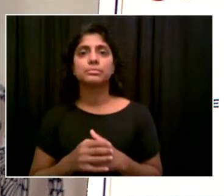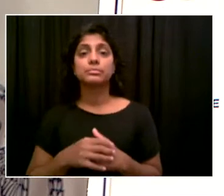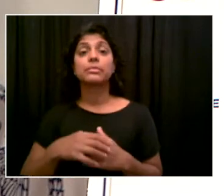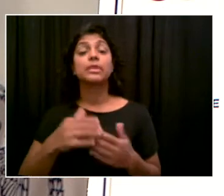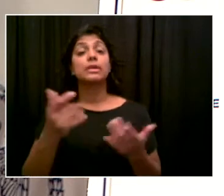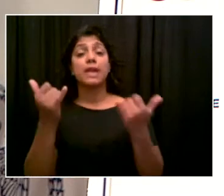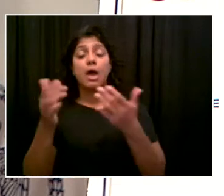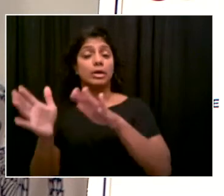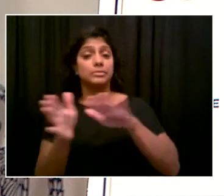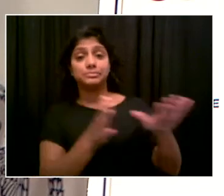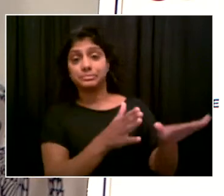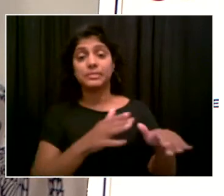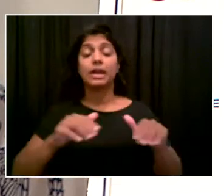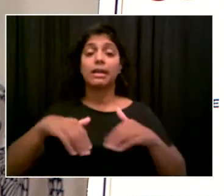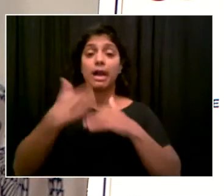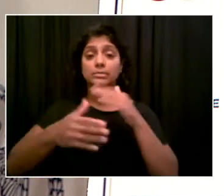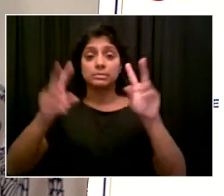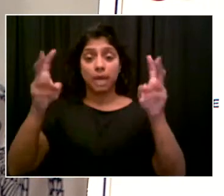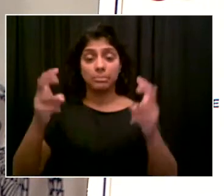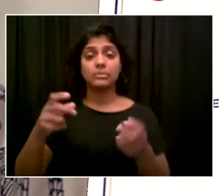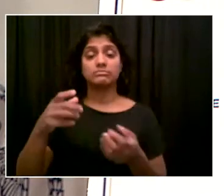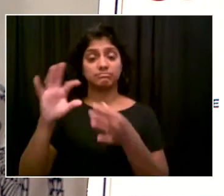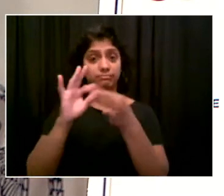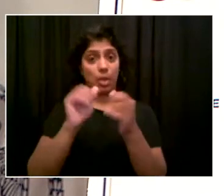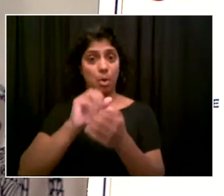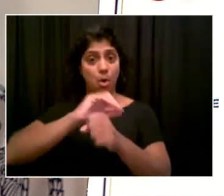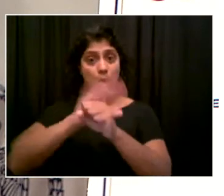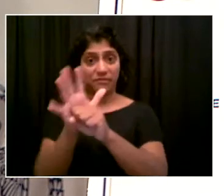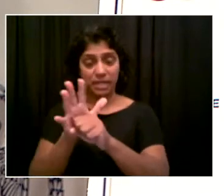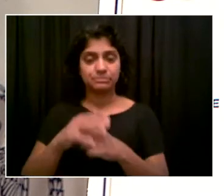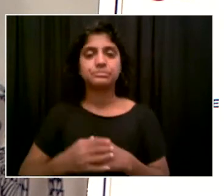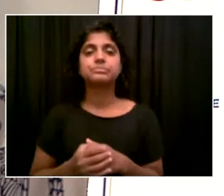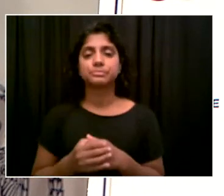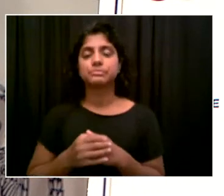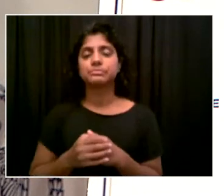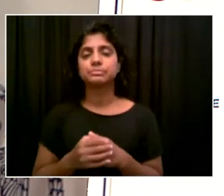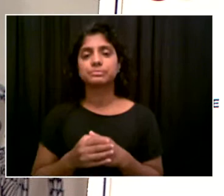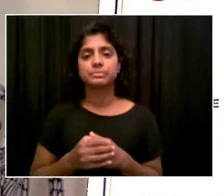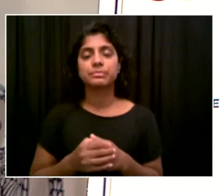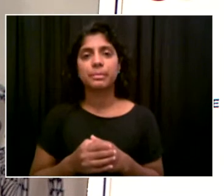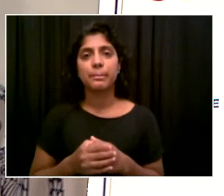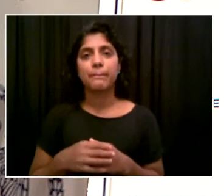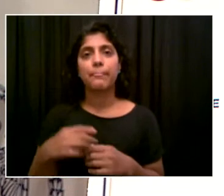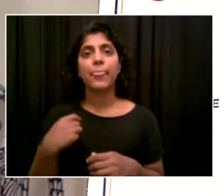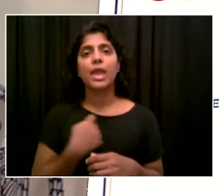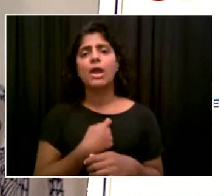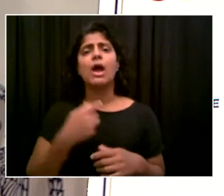FOCUSED AS WE ALWAYS ARE ON THE FIGHT AGAINST COVID- WE ARE GOING TO BE TALKING ABOUT THAT A LOT THE